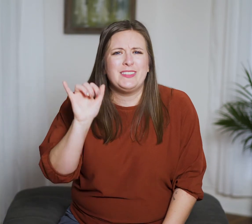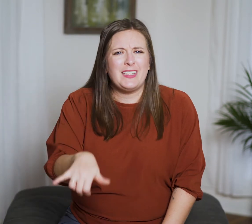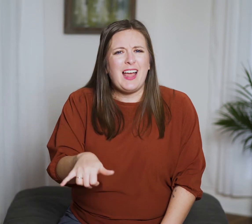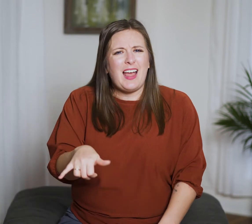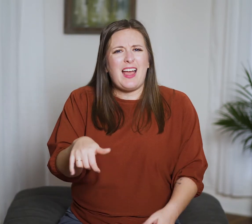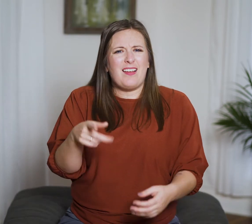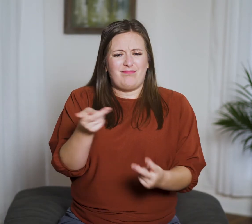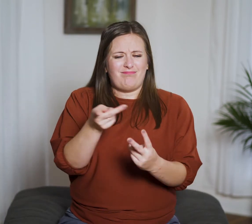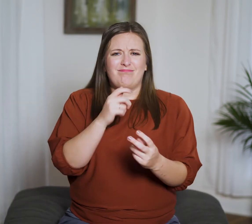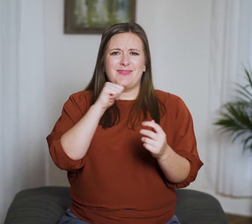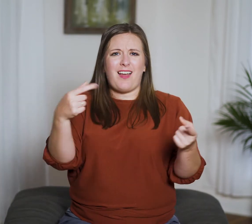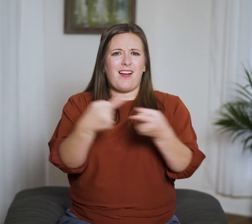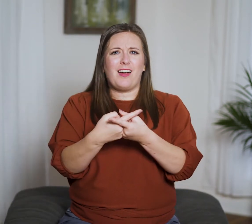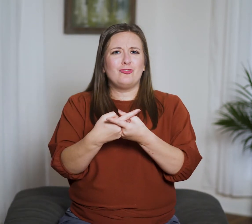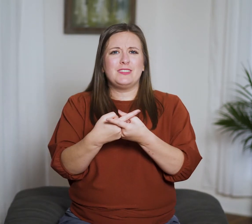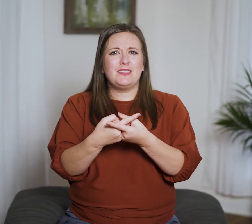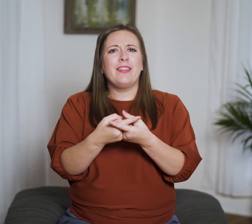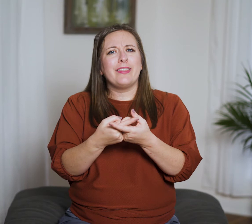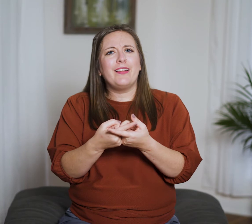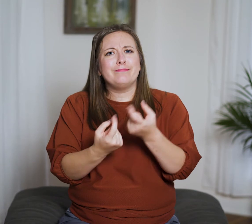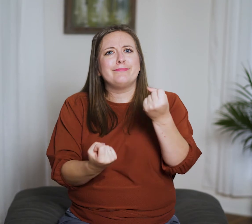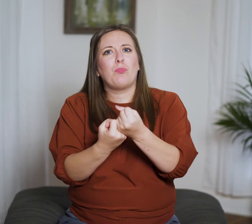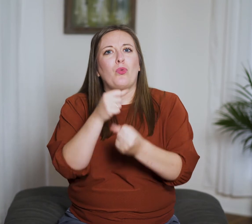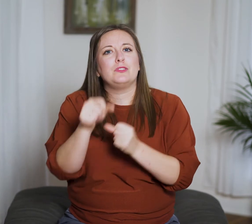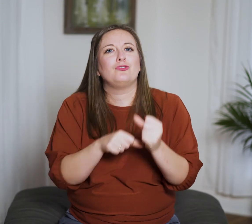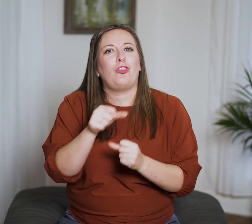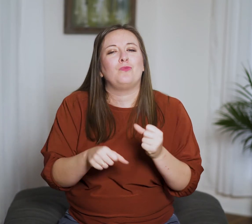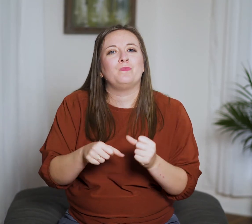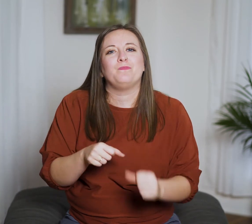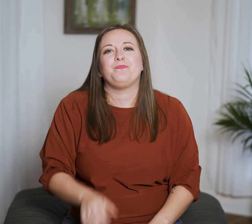These two attributes of God aren’t contradictory; they’re complementary.